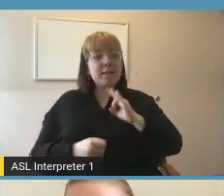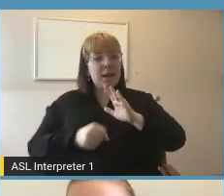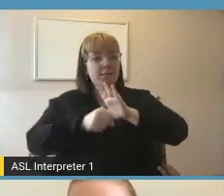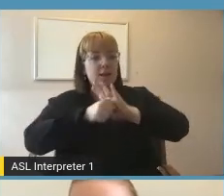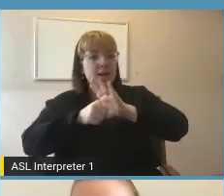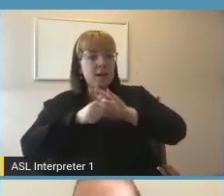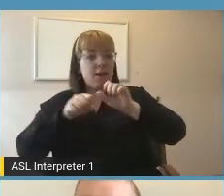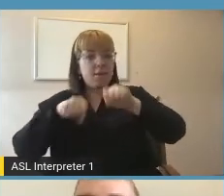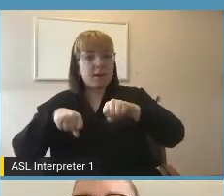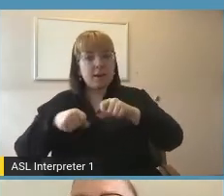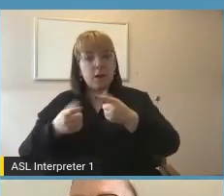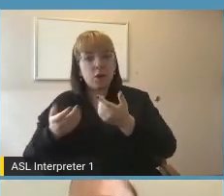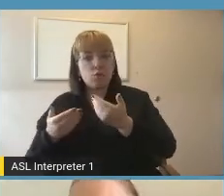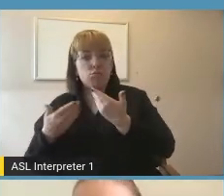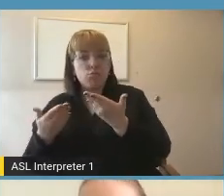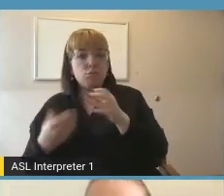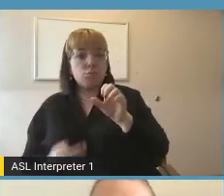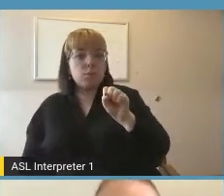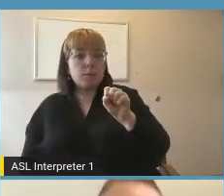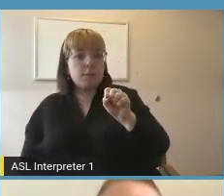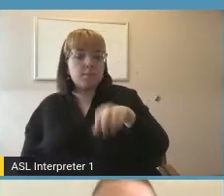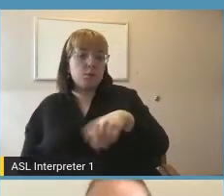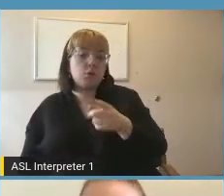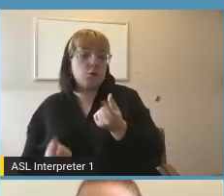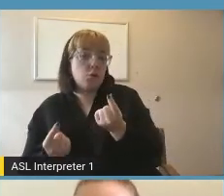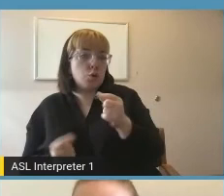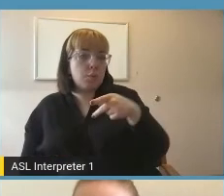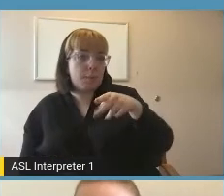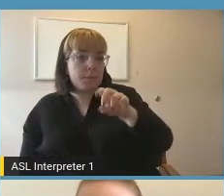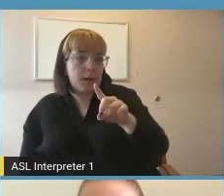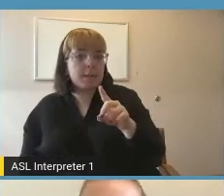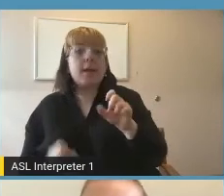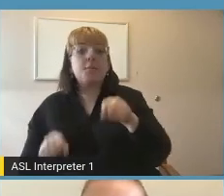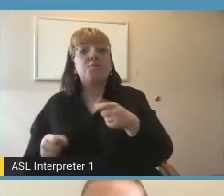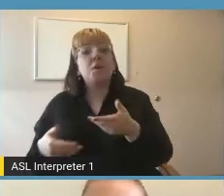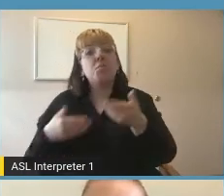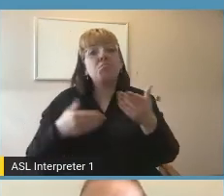outsourcing can do that. If you want to tell more complicated or nuanced stories that require